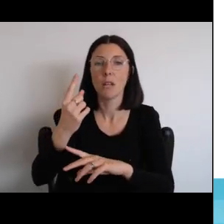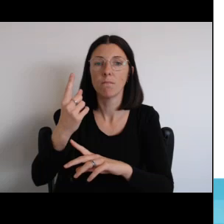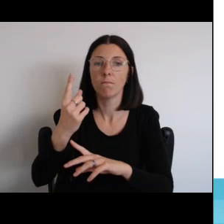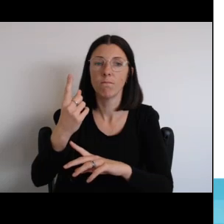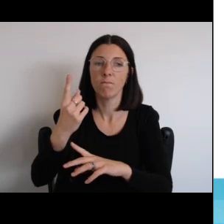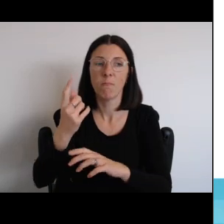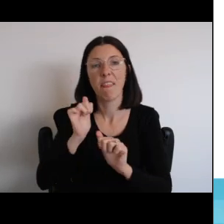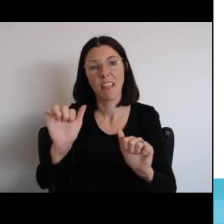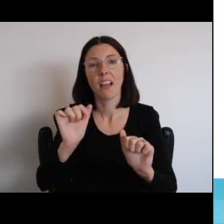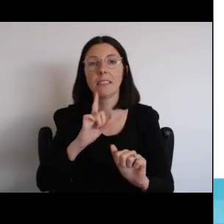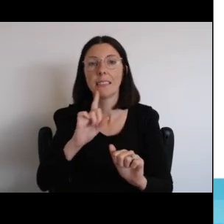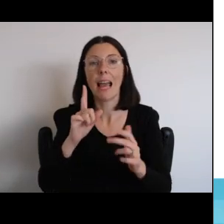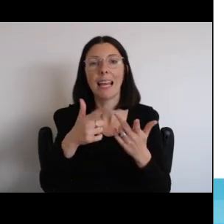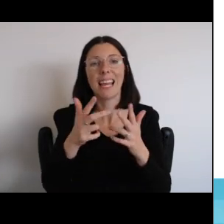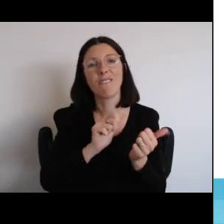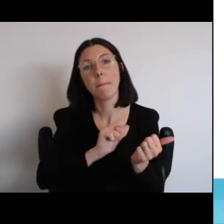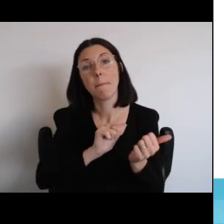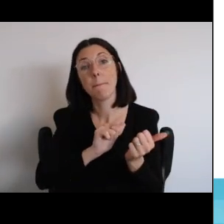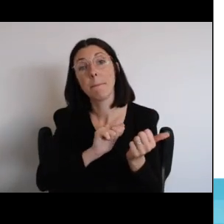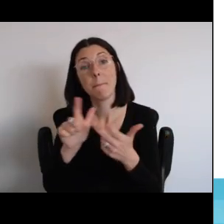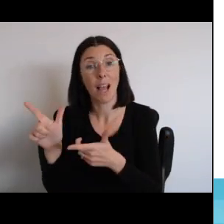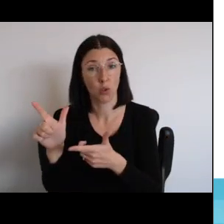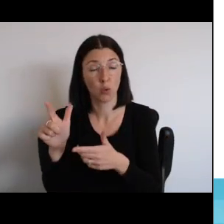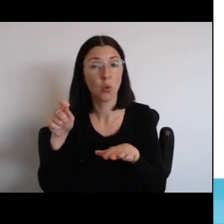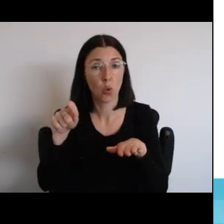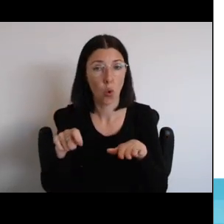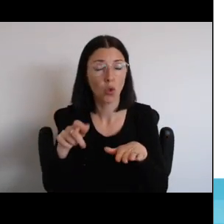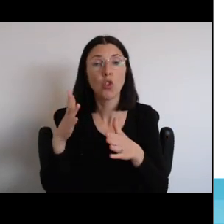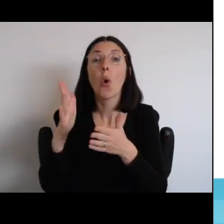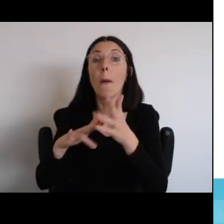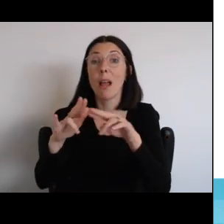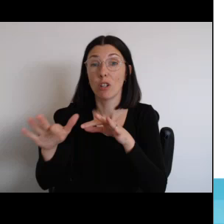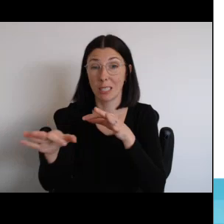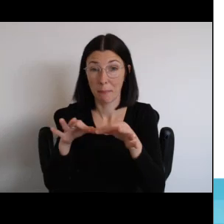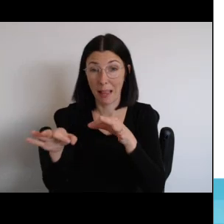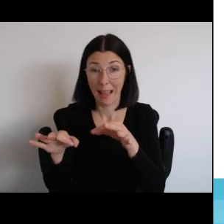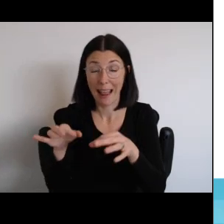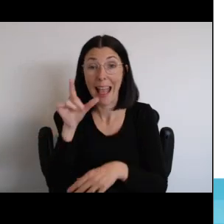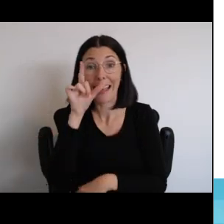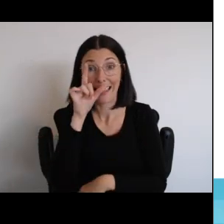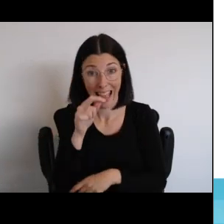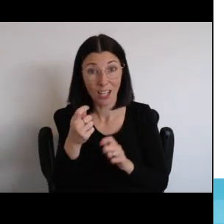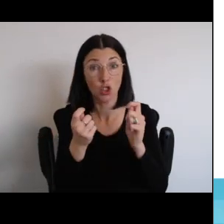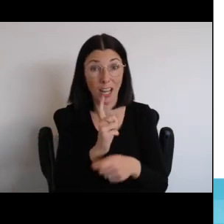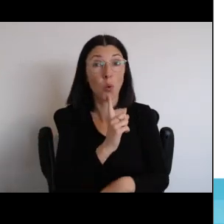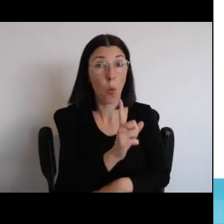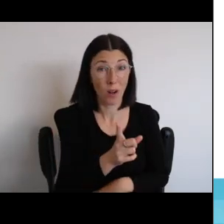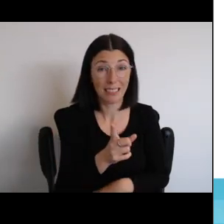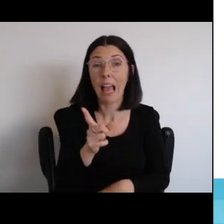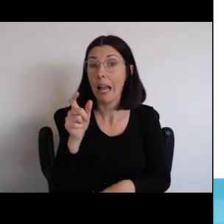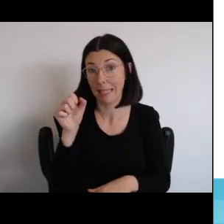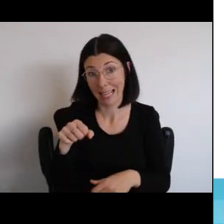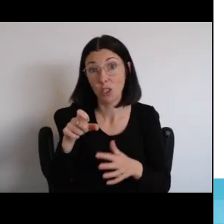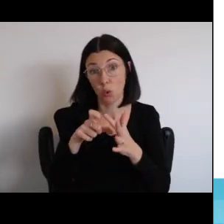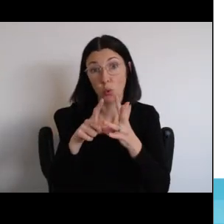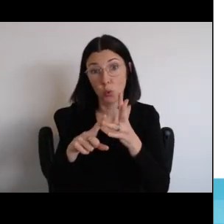plans can and do change orders and um it's really up to the parties to be able to demonstrate that